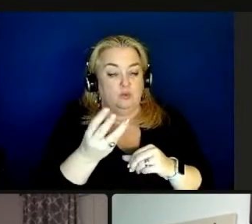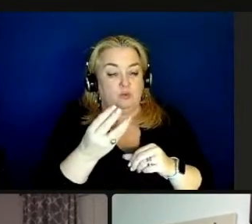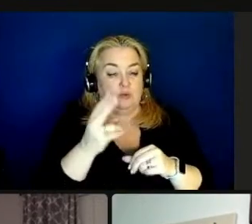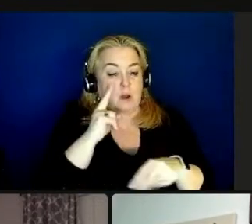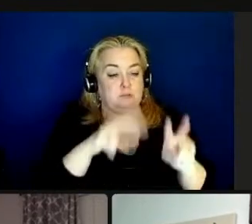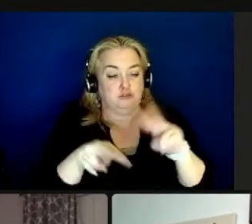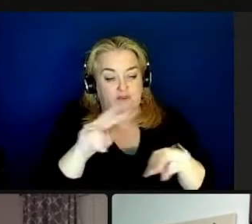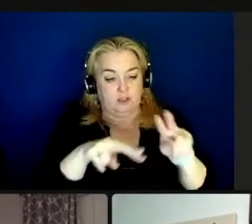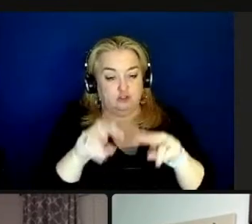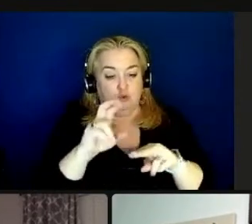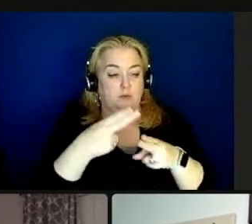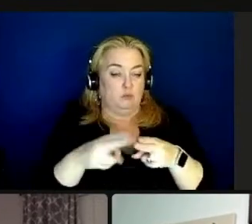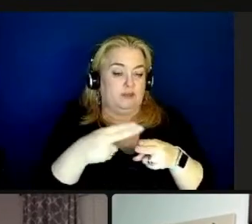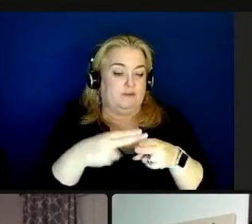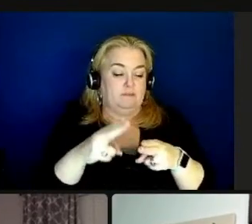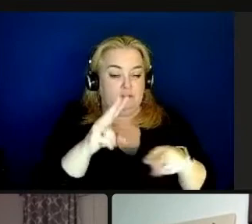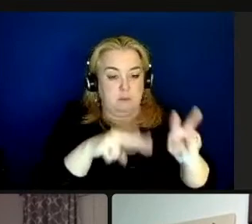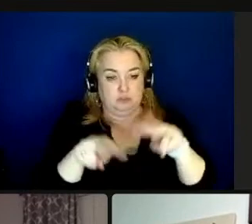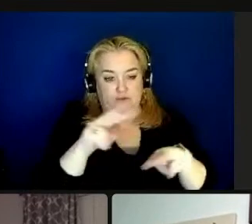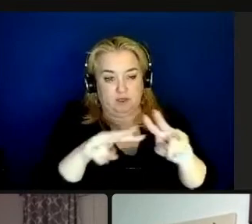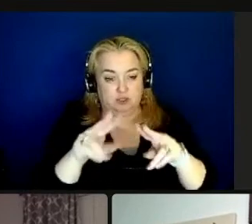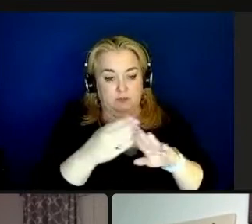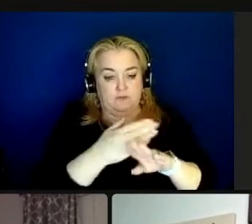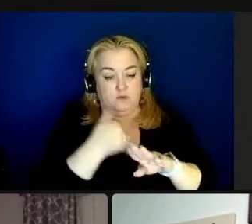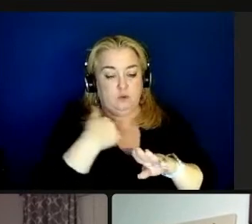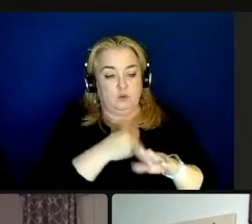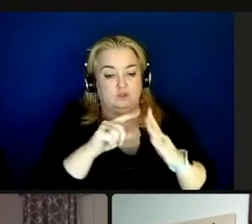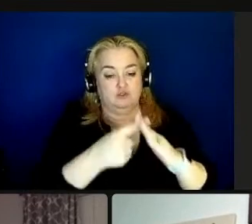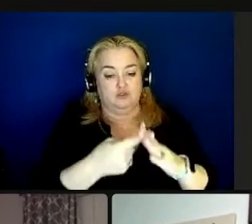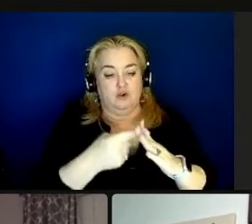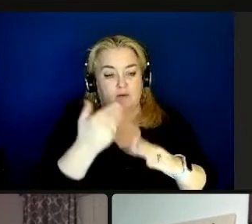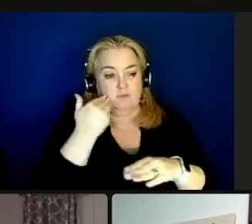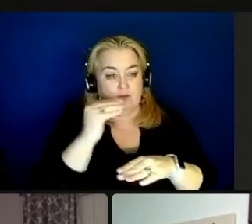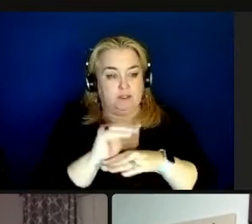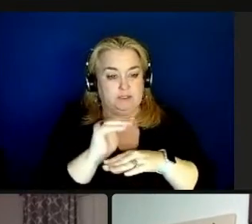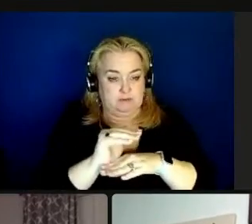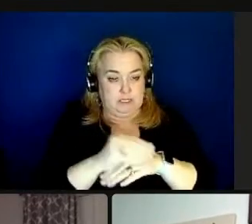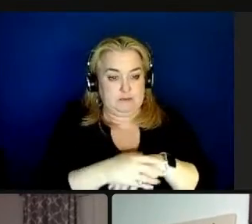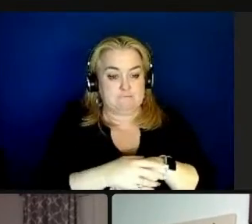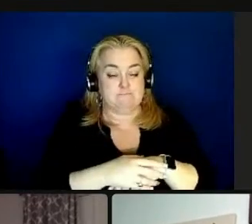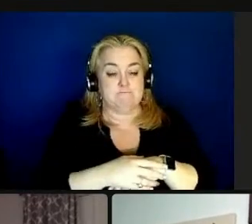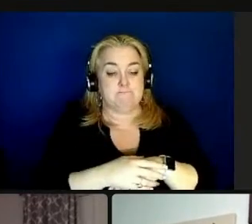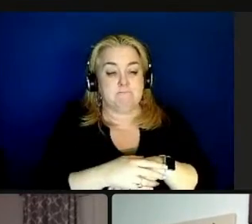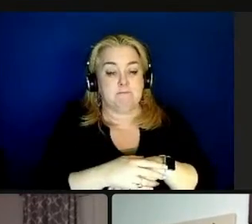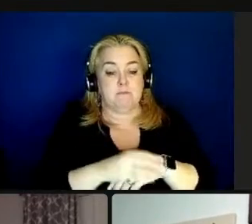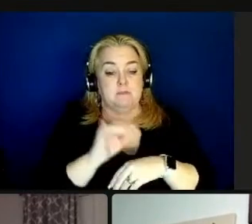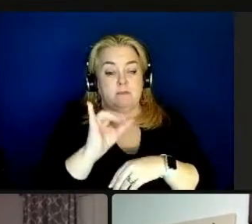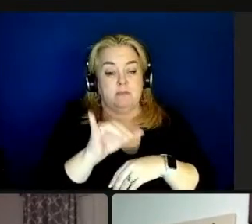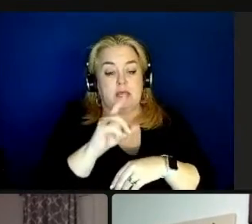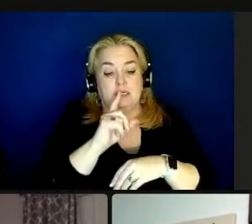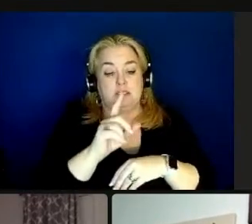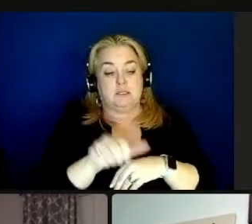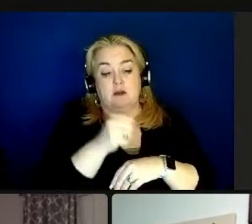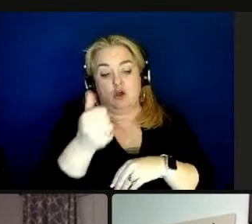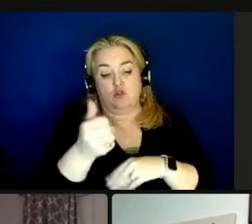OVERSEAS IN OUR UNDERSTANDING. THANK YOU, MAYOR.